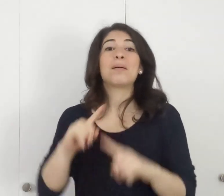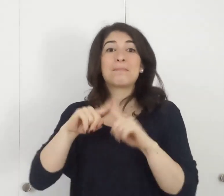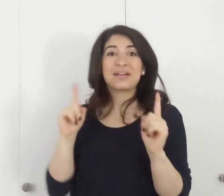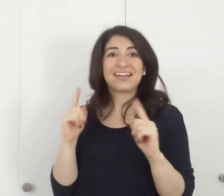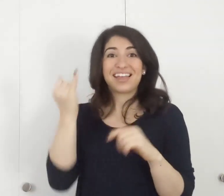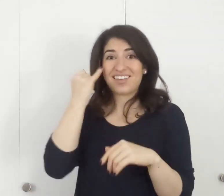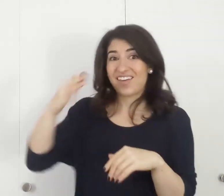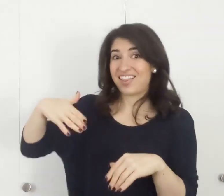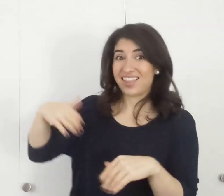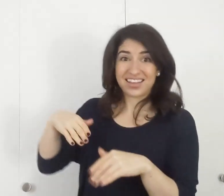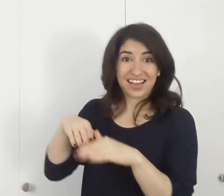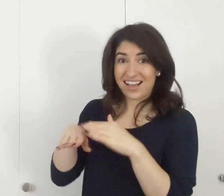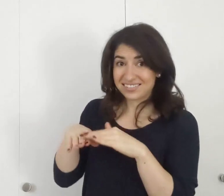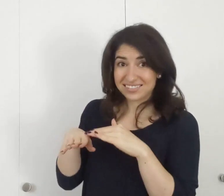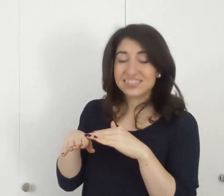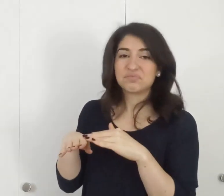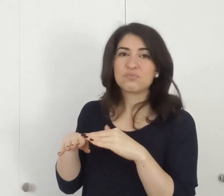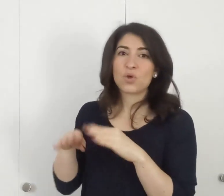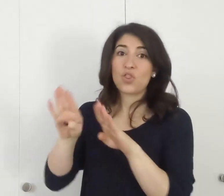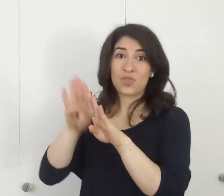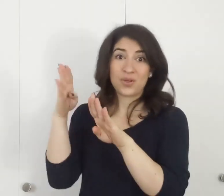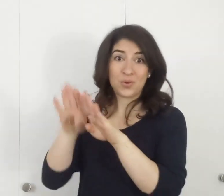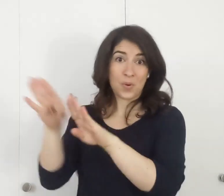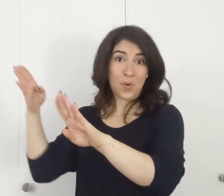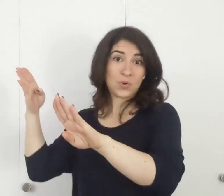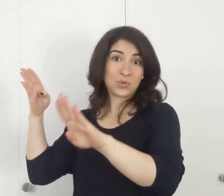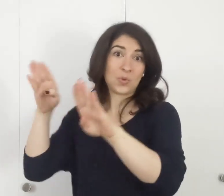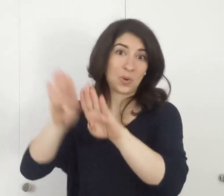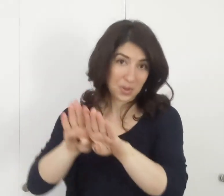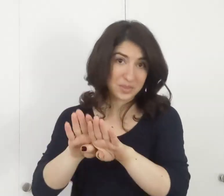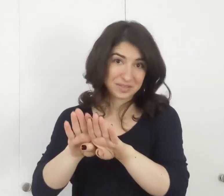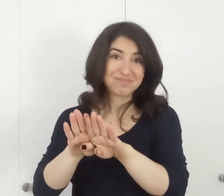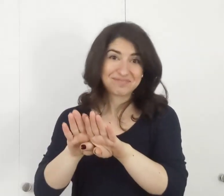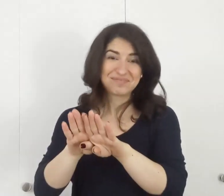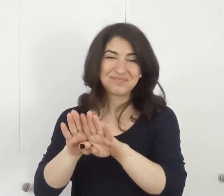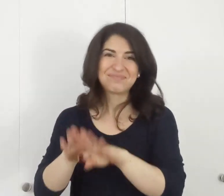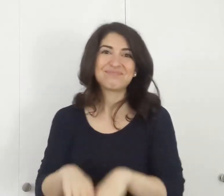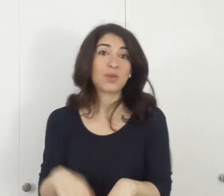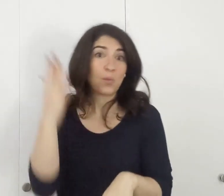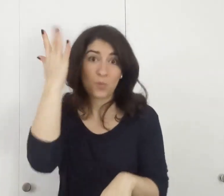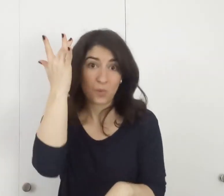But if you haven't yet joined, the door is closing.